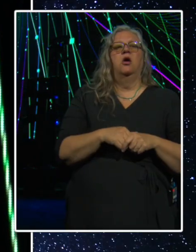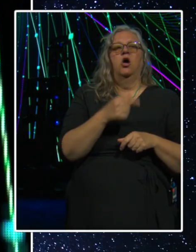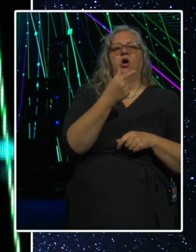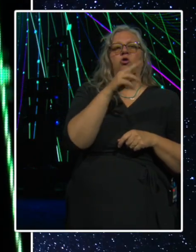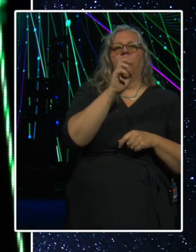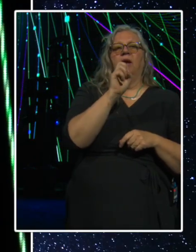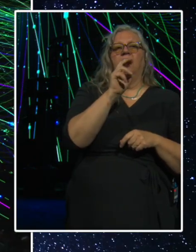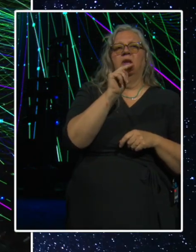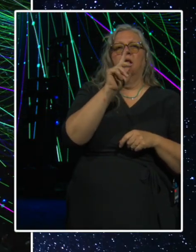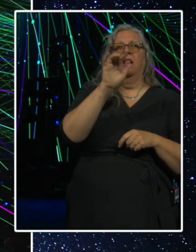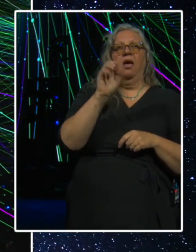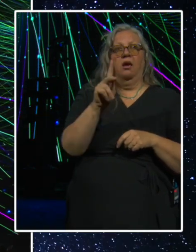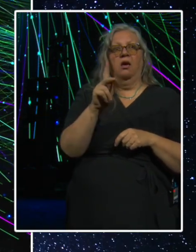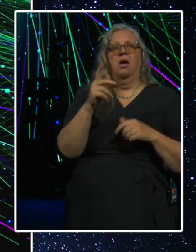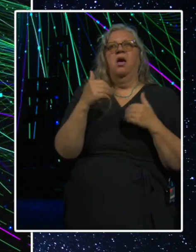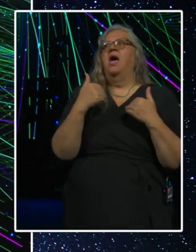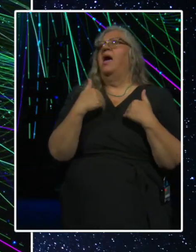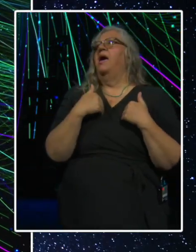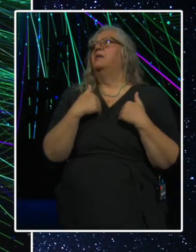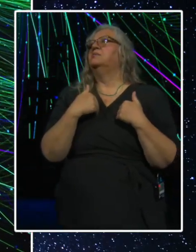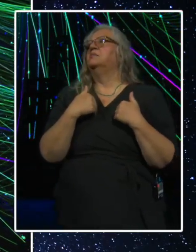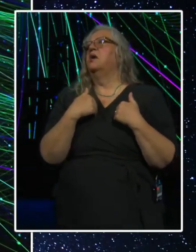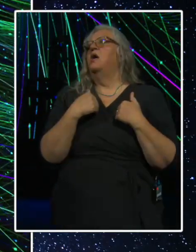GreenLakes gives you the on-demand capacity